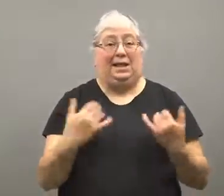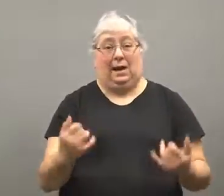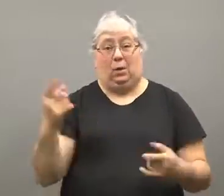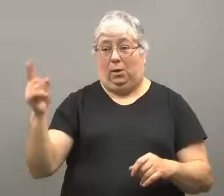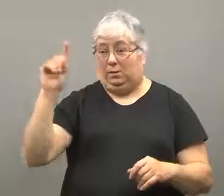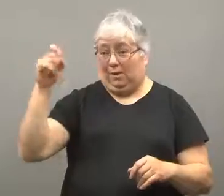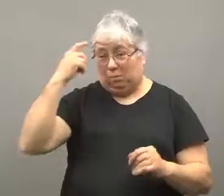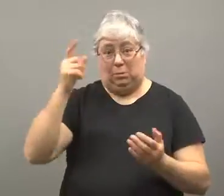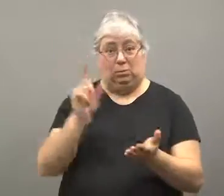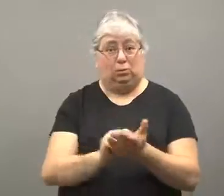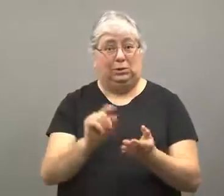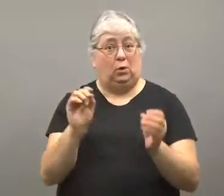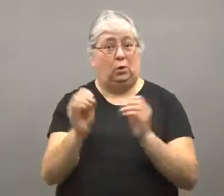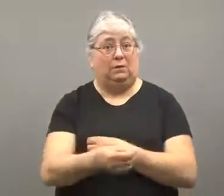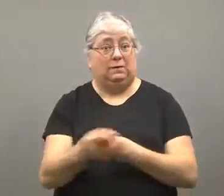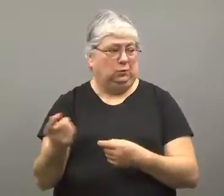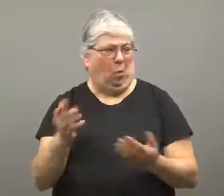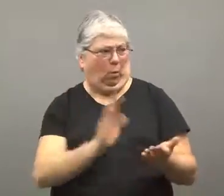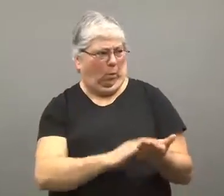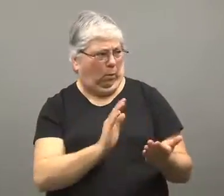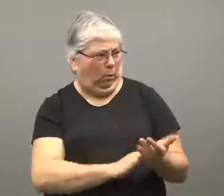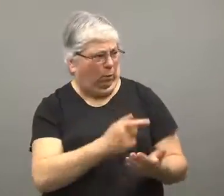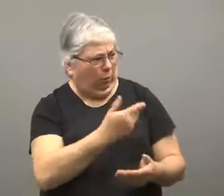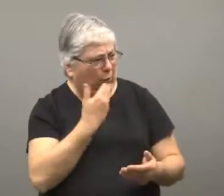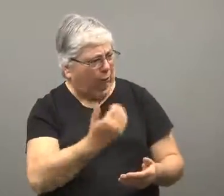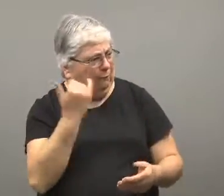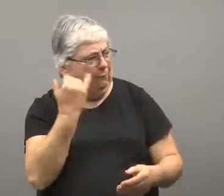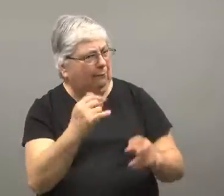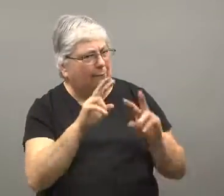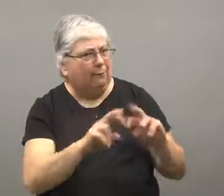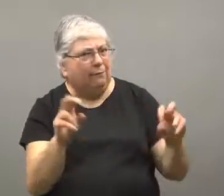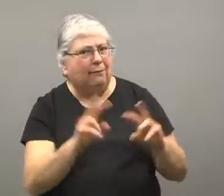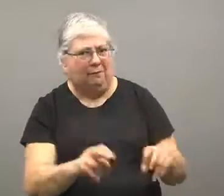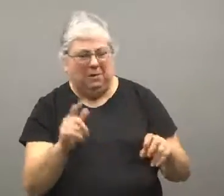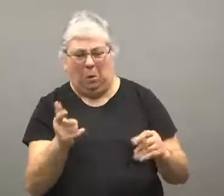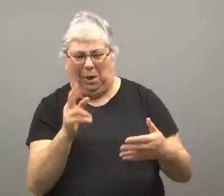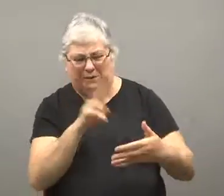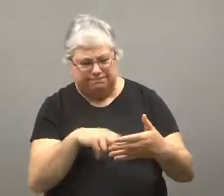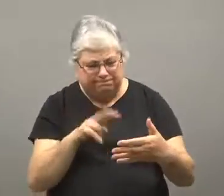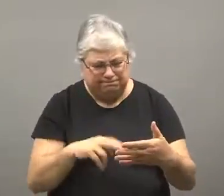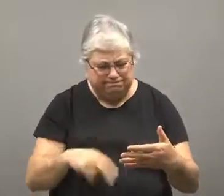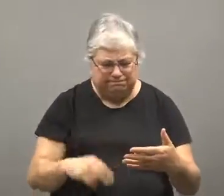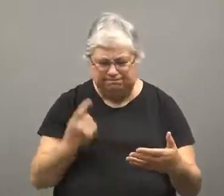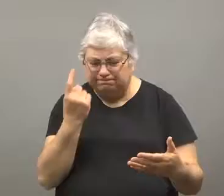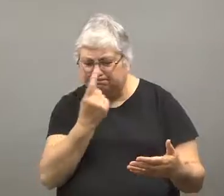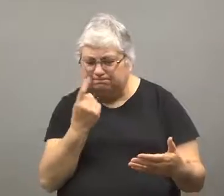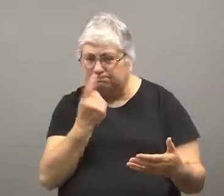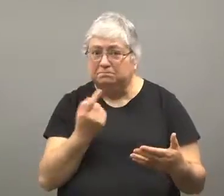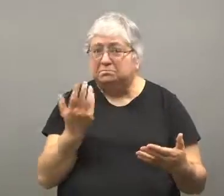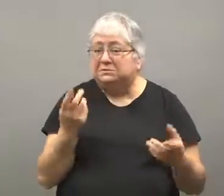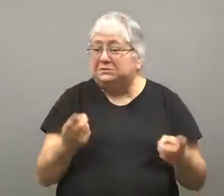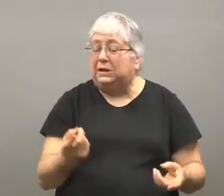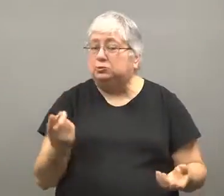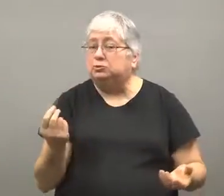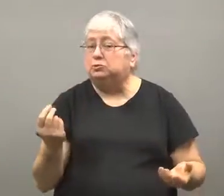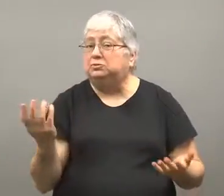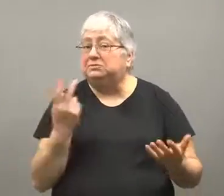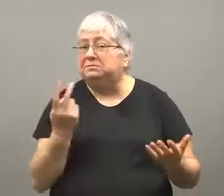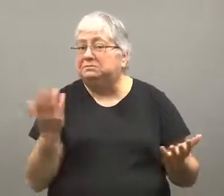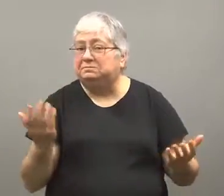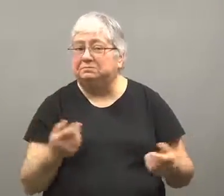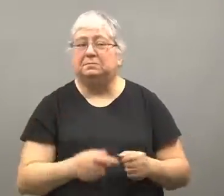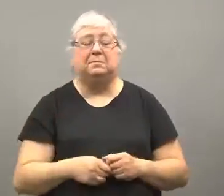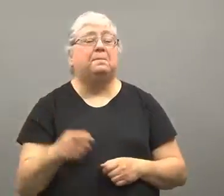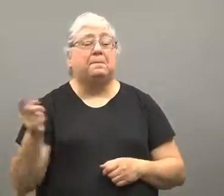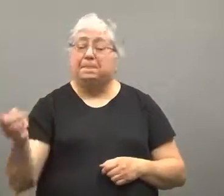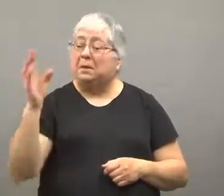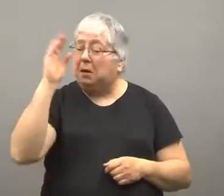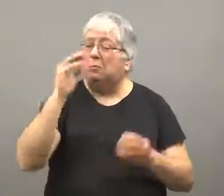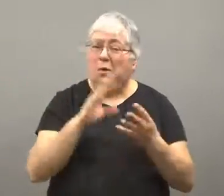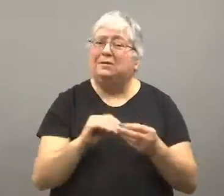The Government Printing Office lauded his research.